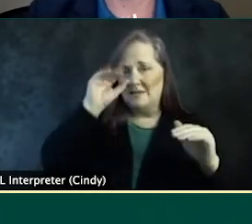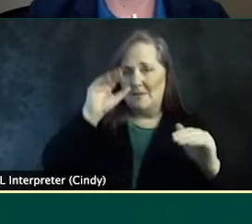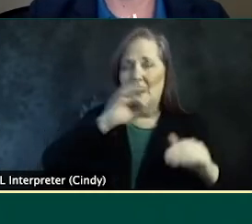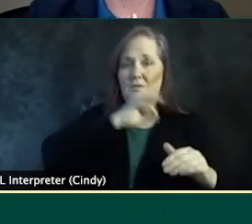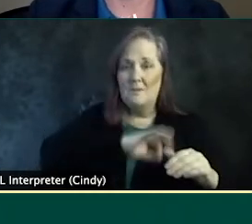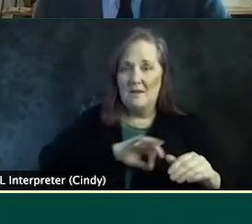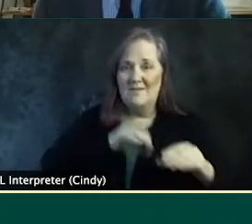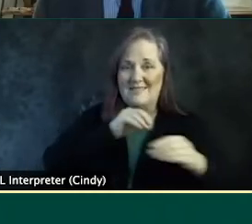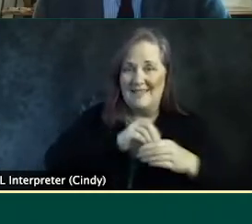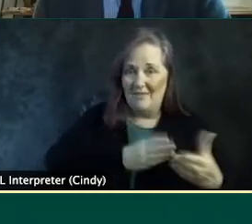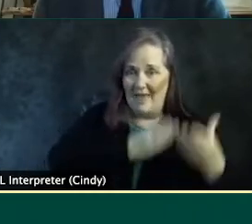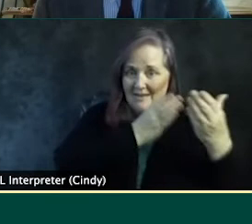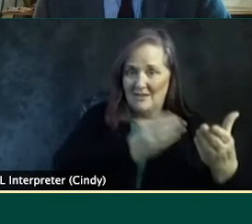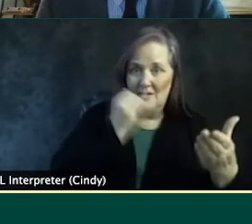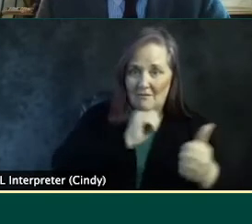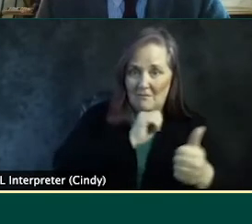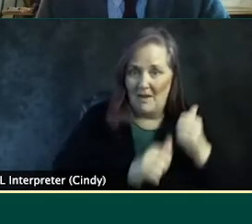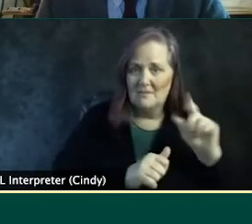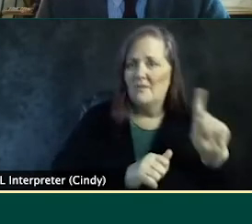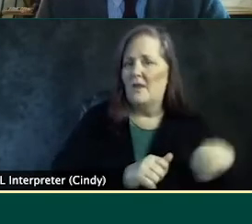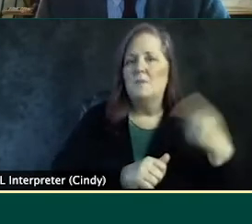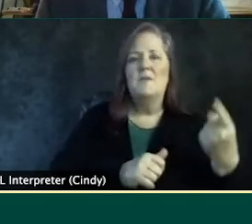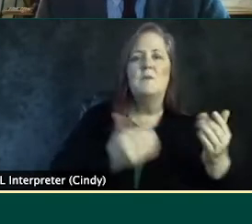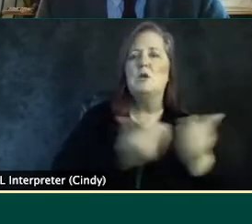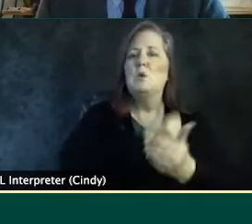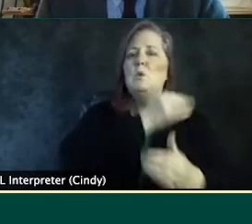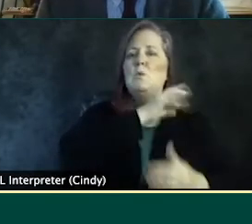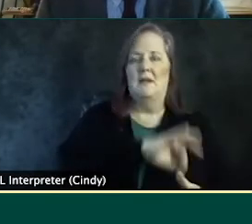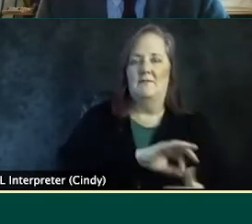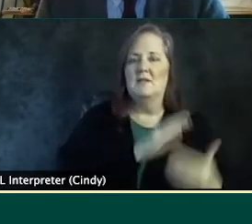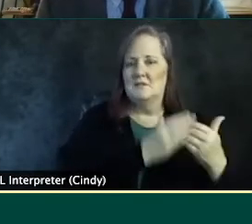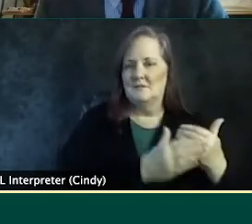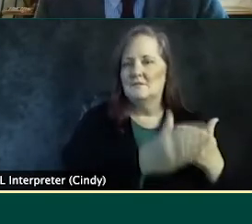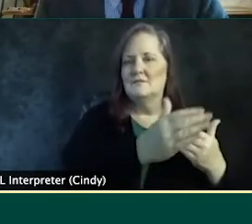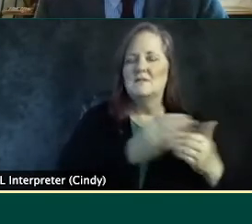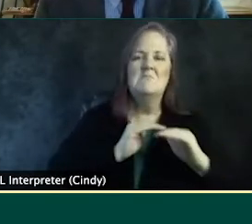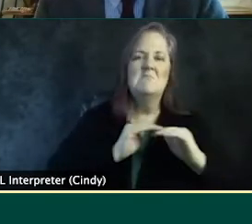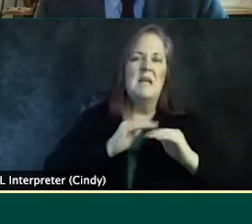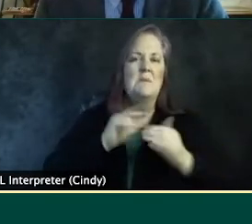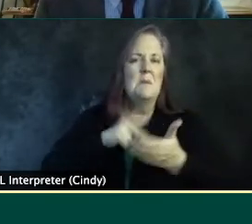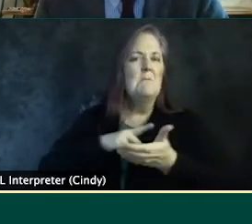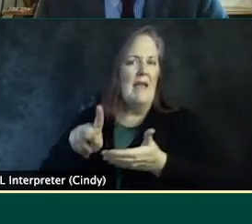It's unknown. What I can say is that the rideshare